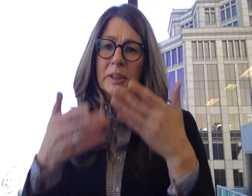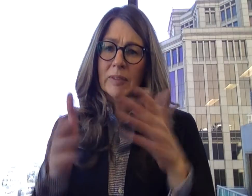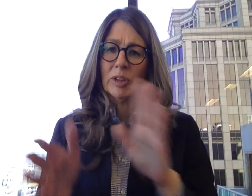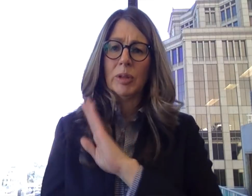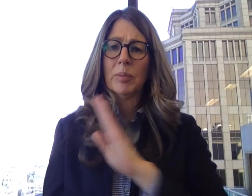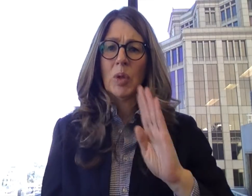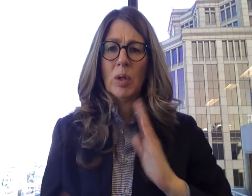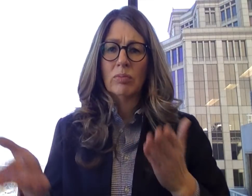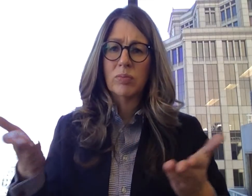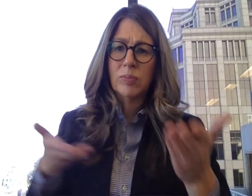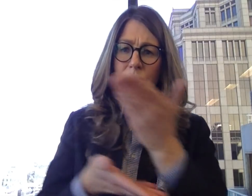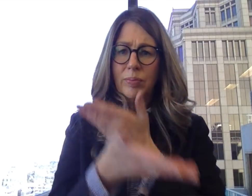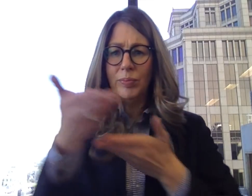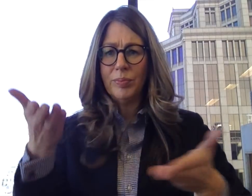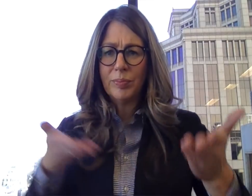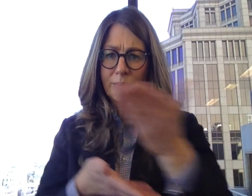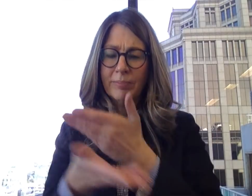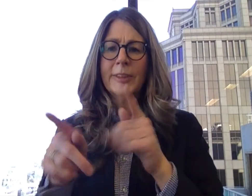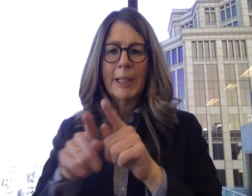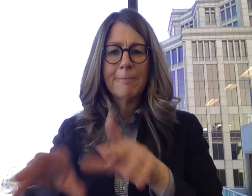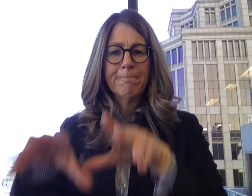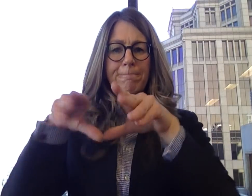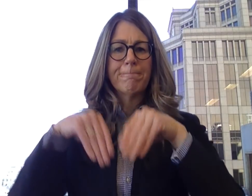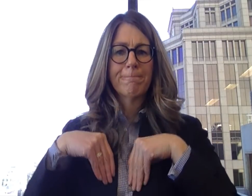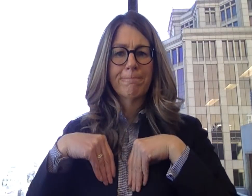The ICSD Executive Board and I recognise